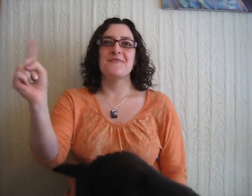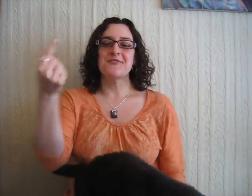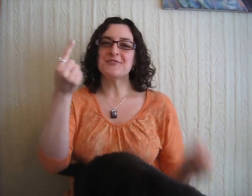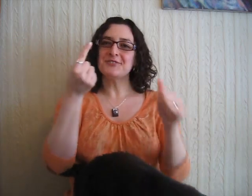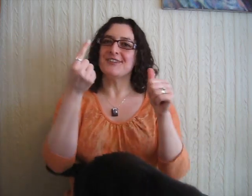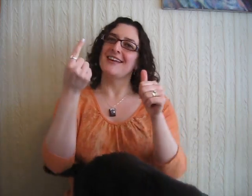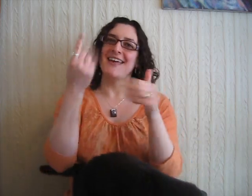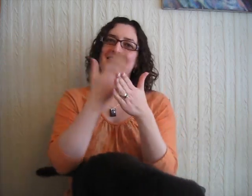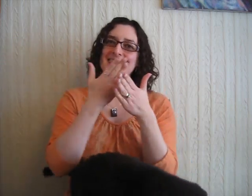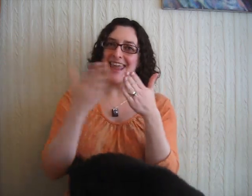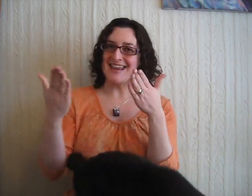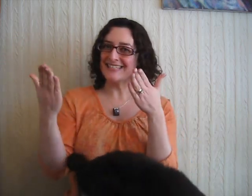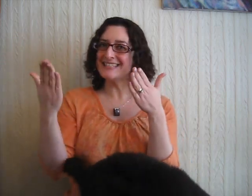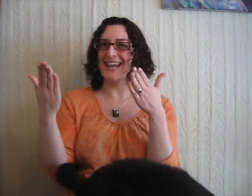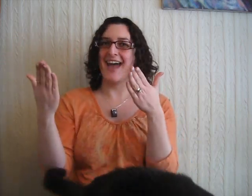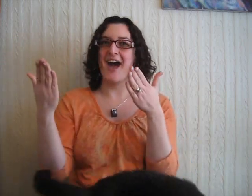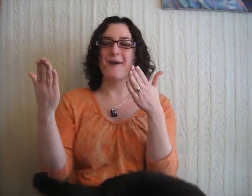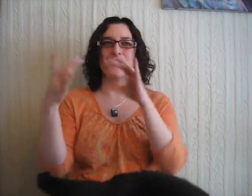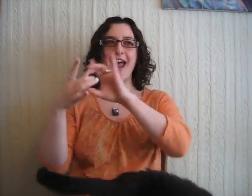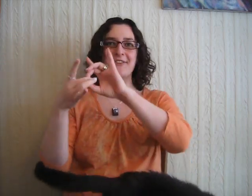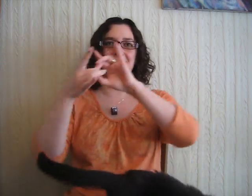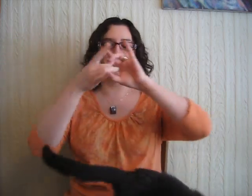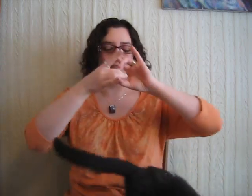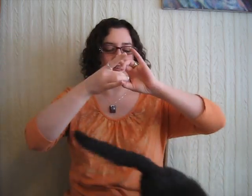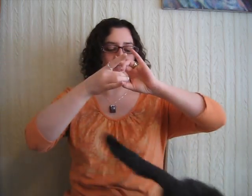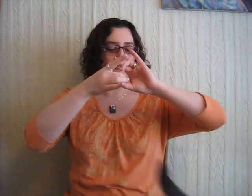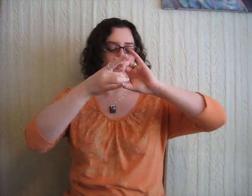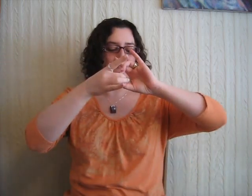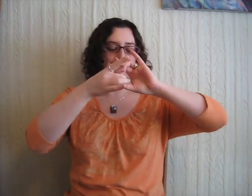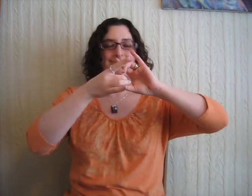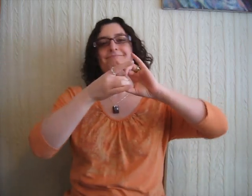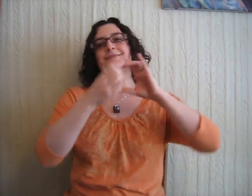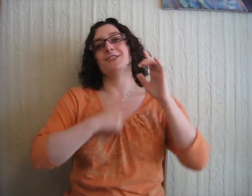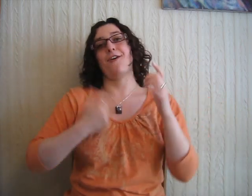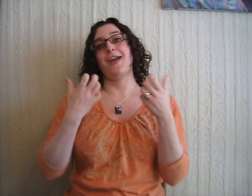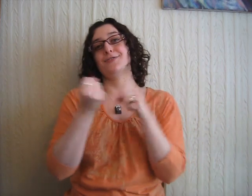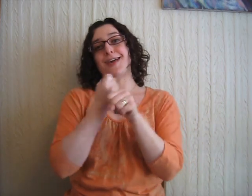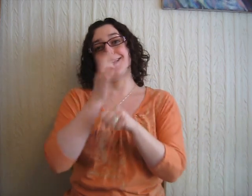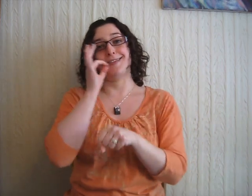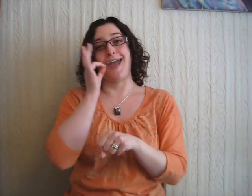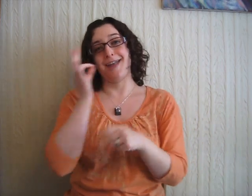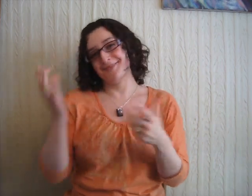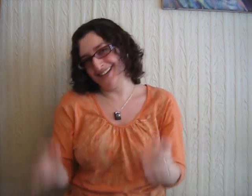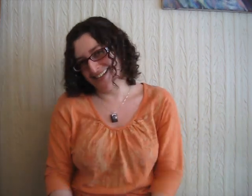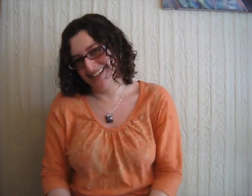So one of the first things, kinda relates...sorry, I tried to get the cat